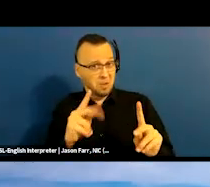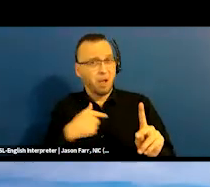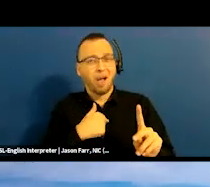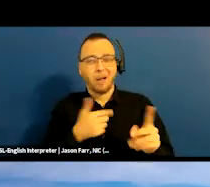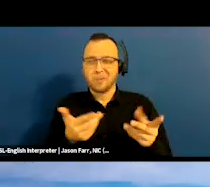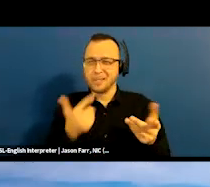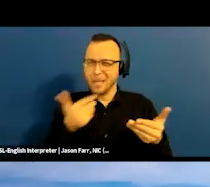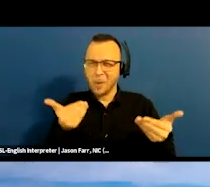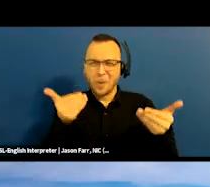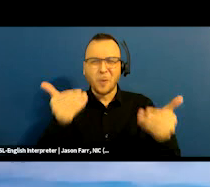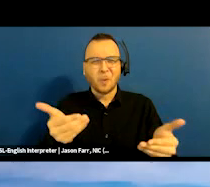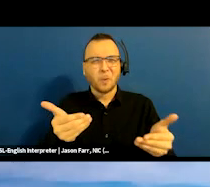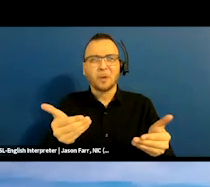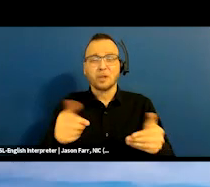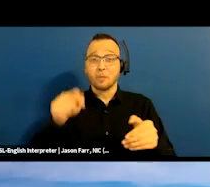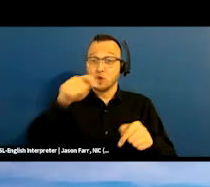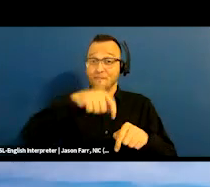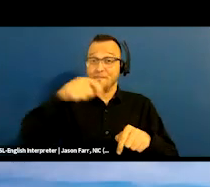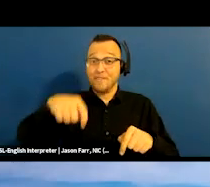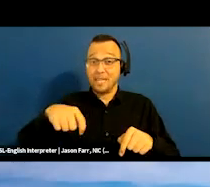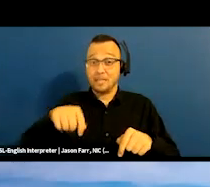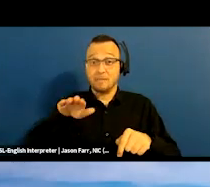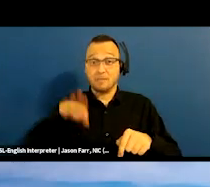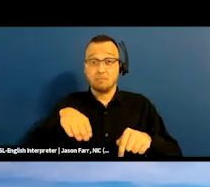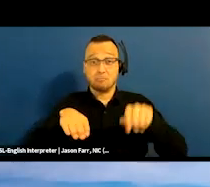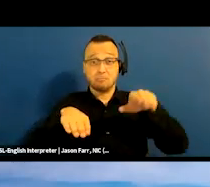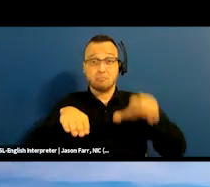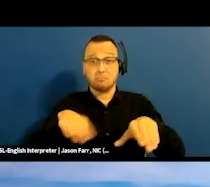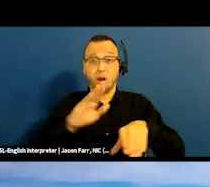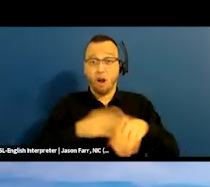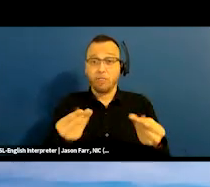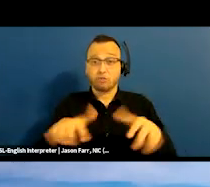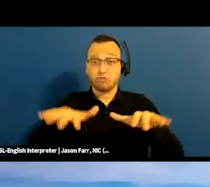or other competing stimuli, maybe put away the phone just so we can really be centered